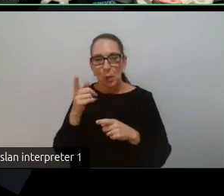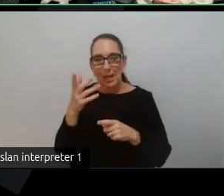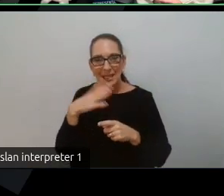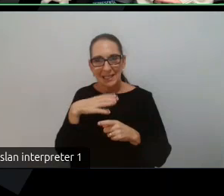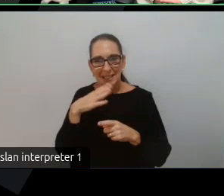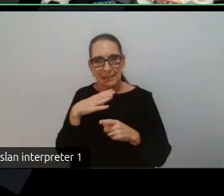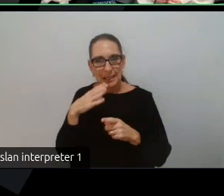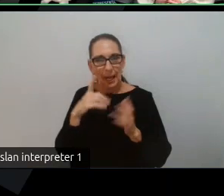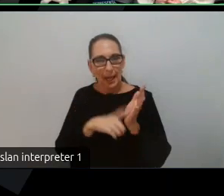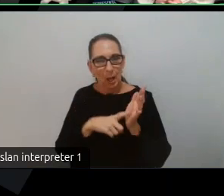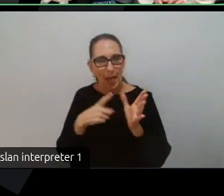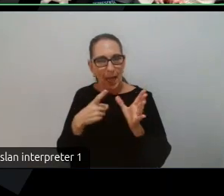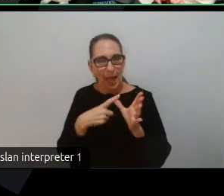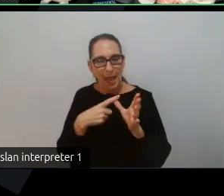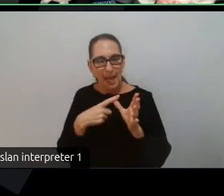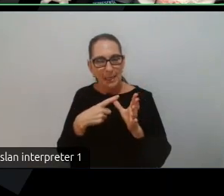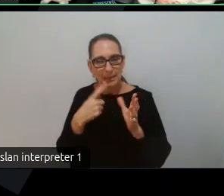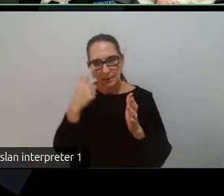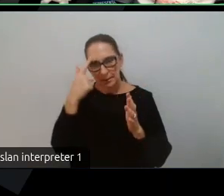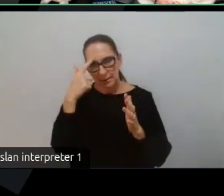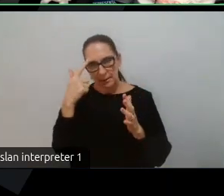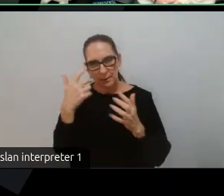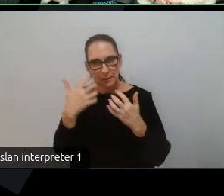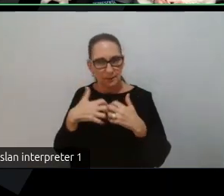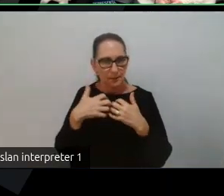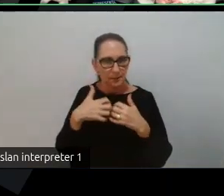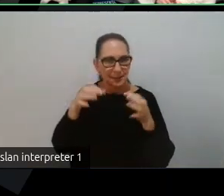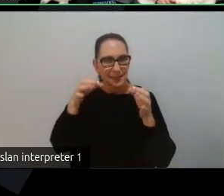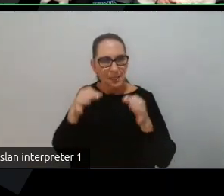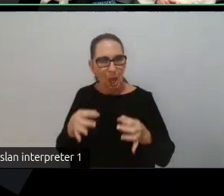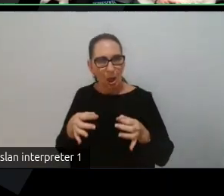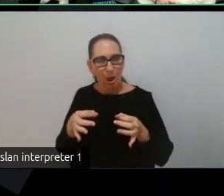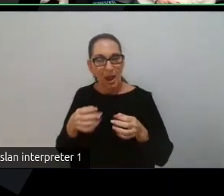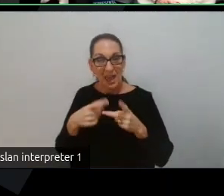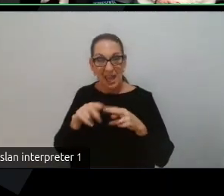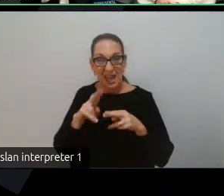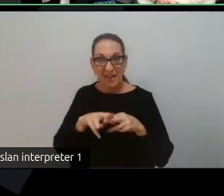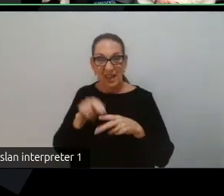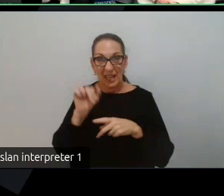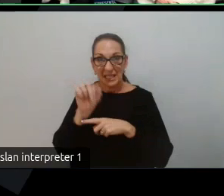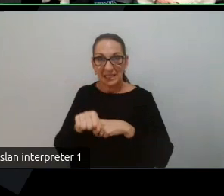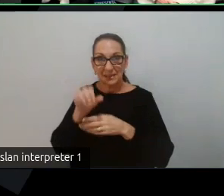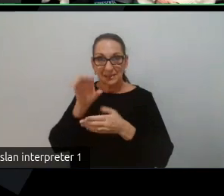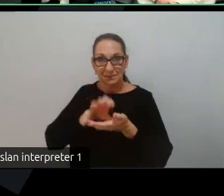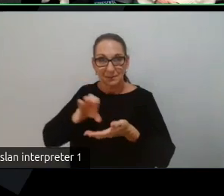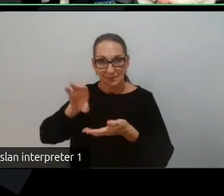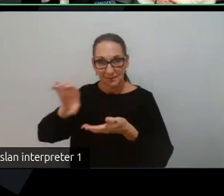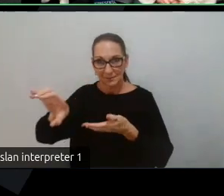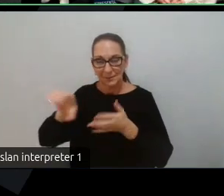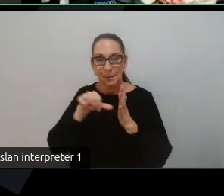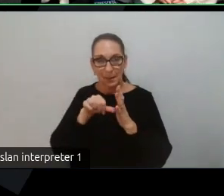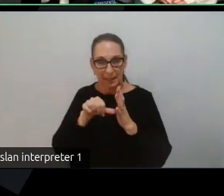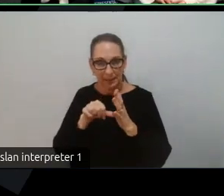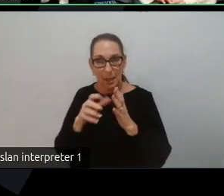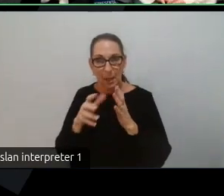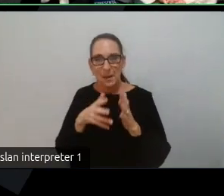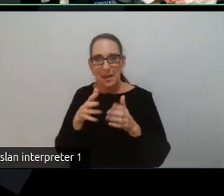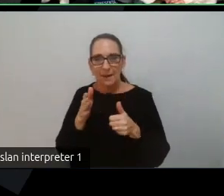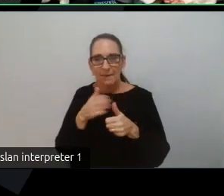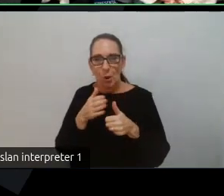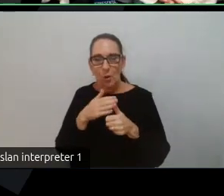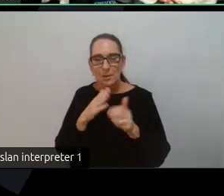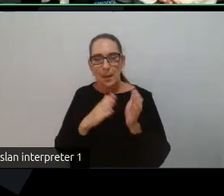needs to determine when they're allocating funding for a case. And the first is about the means test.